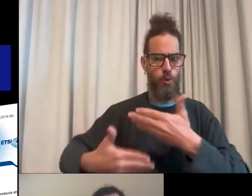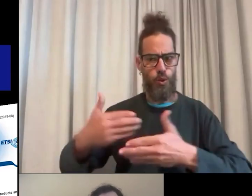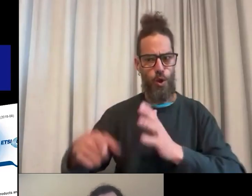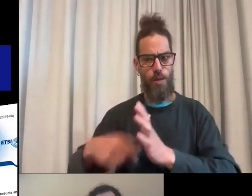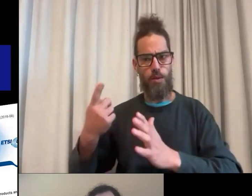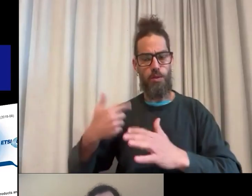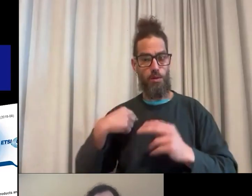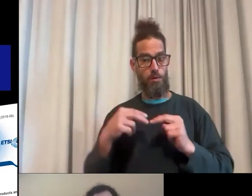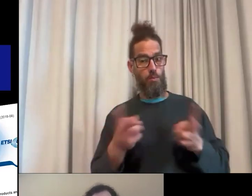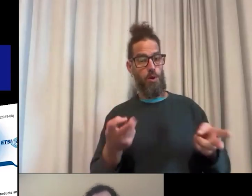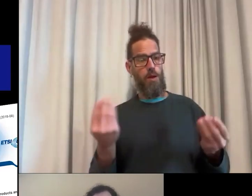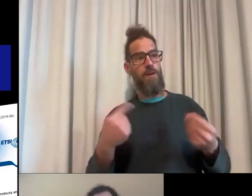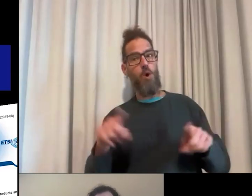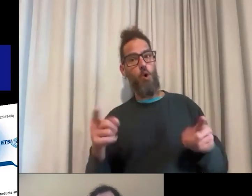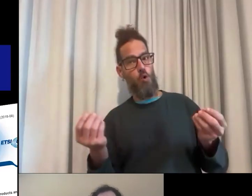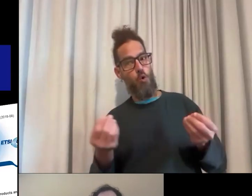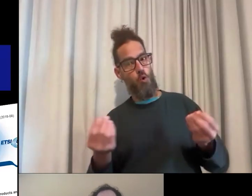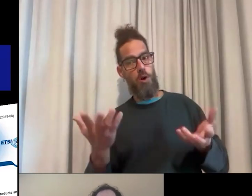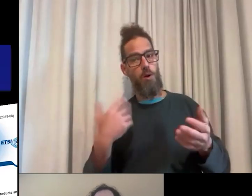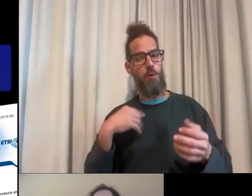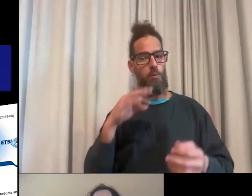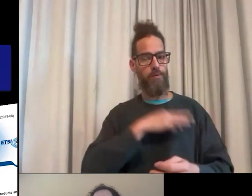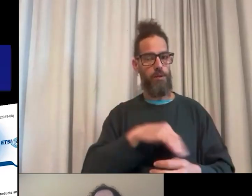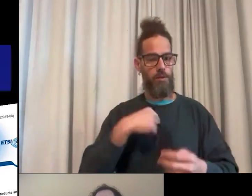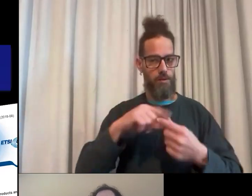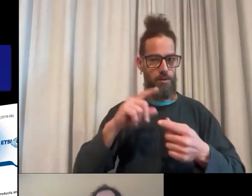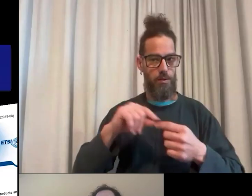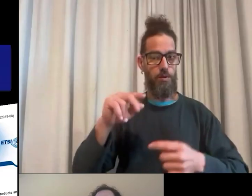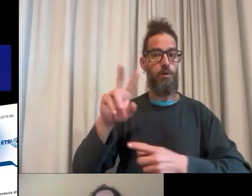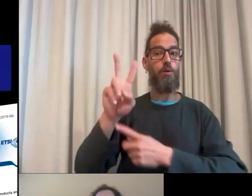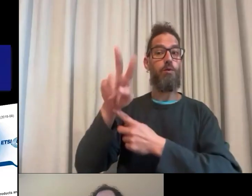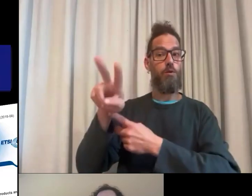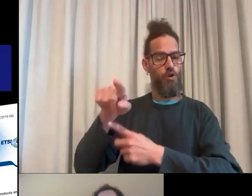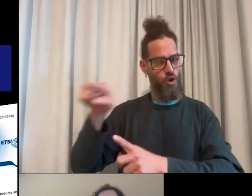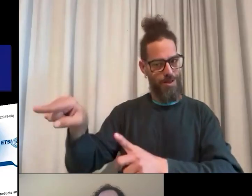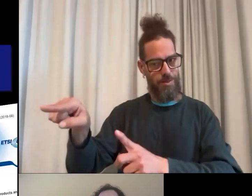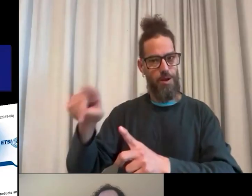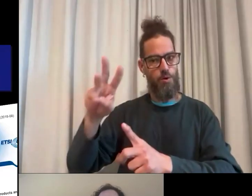at the end, but where do you start attacking this thing? Is we need to talk about WCAG 2.2 a little bit.